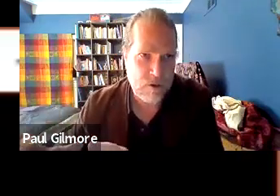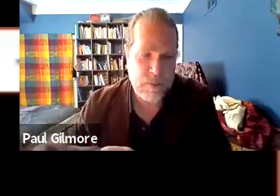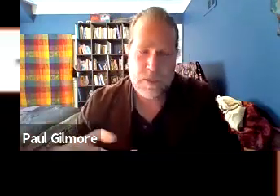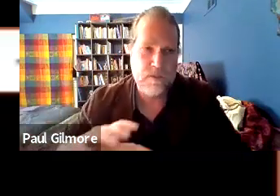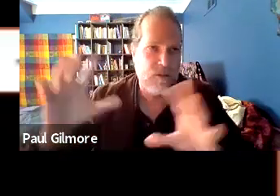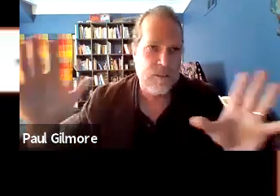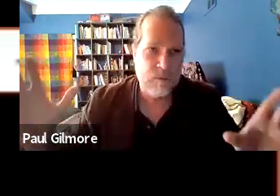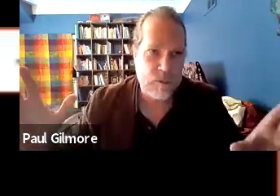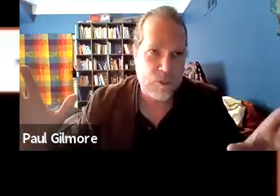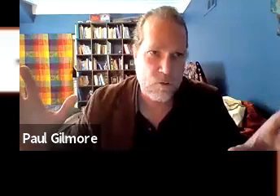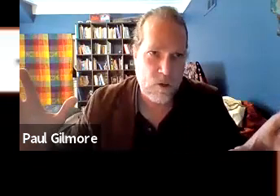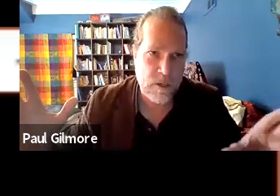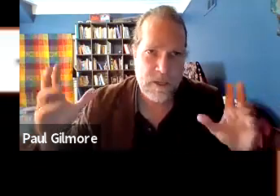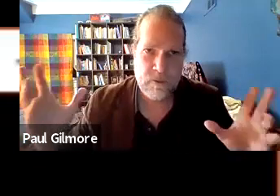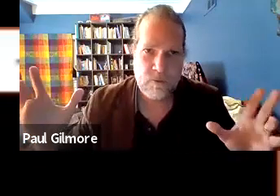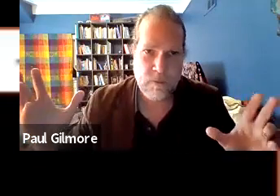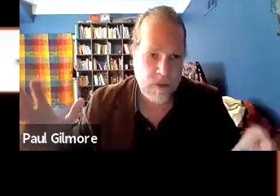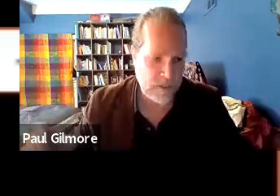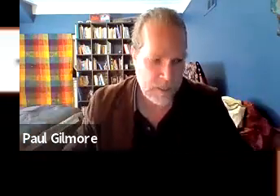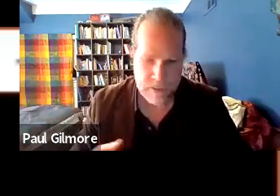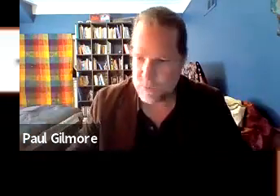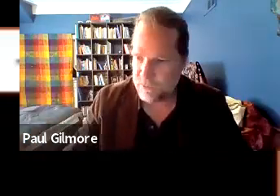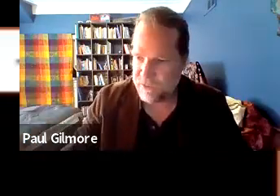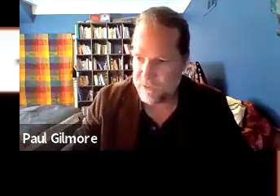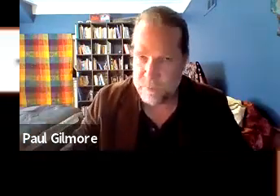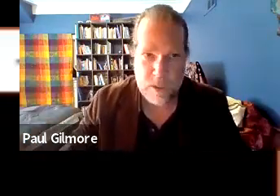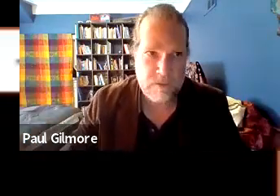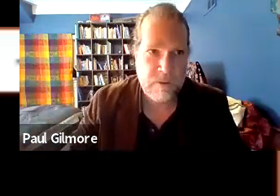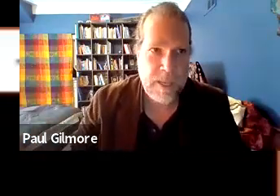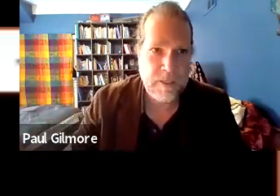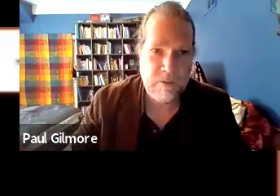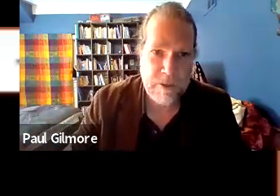Europeans. And this will destroy the great race. This was a favorite book of Adolf